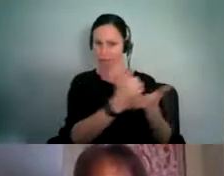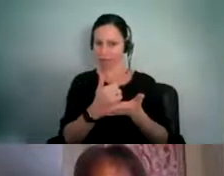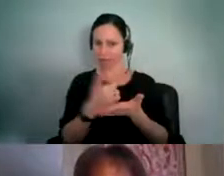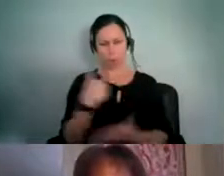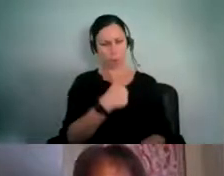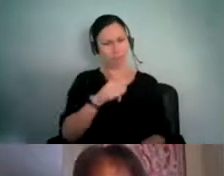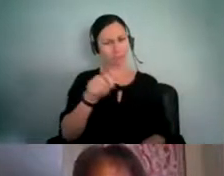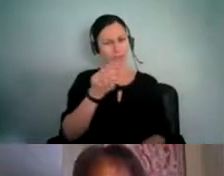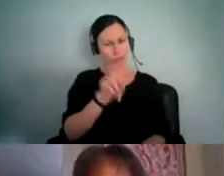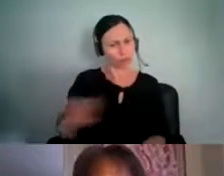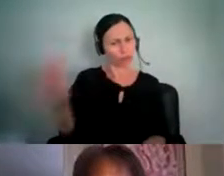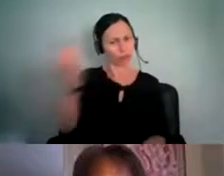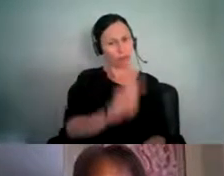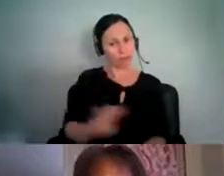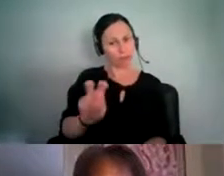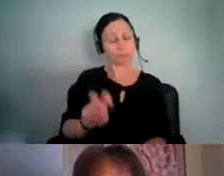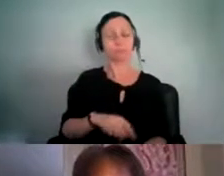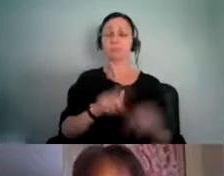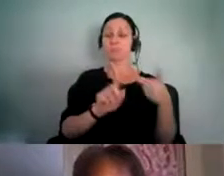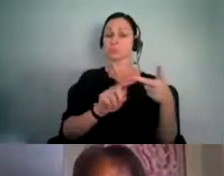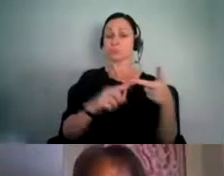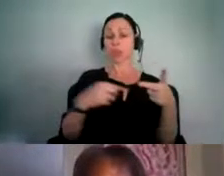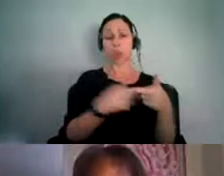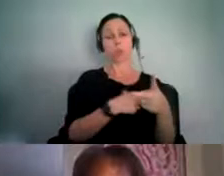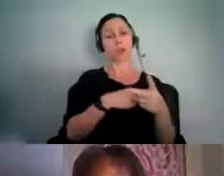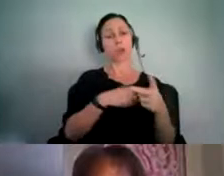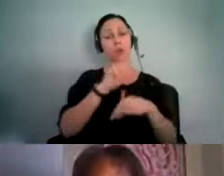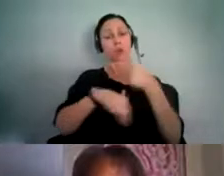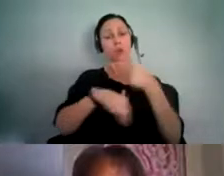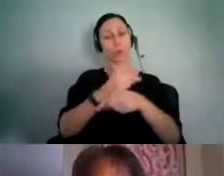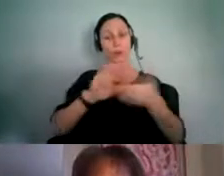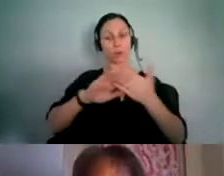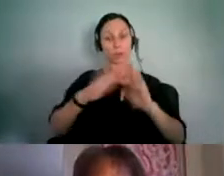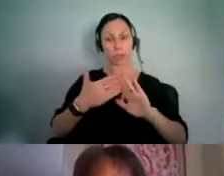The other thing is we are a global community. You look in all of our communities